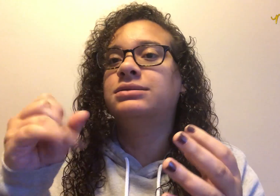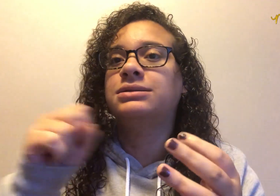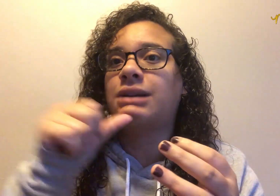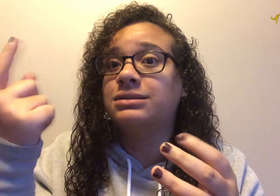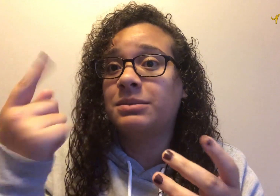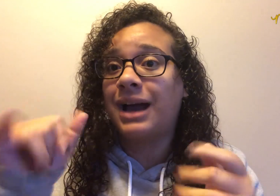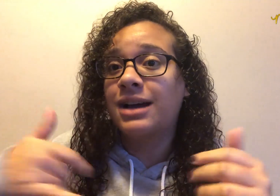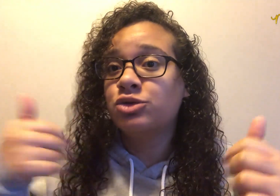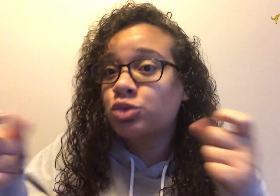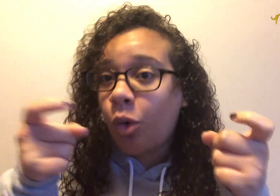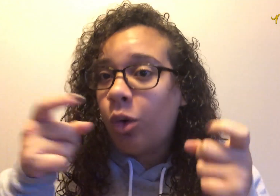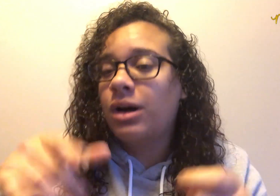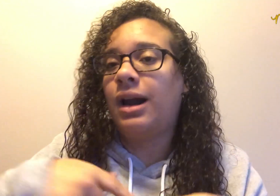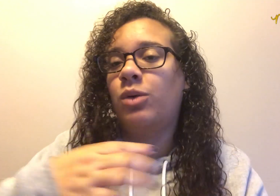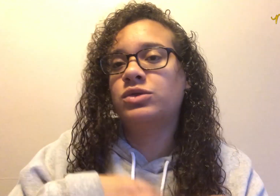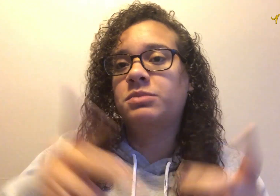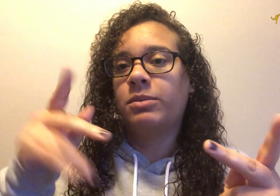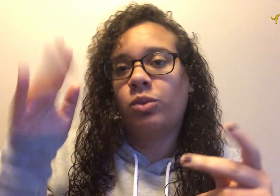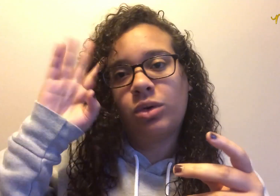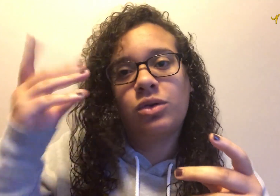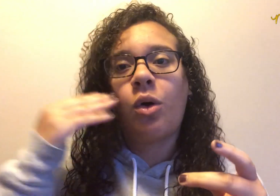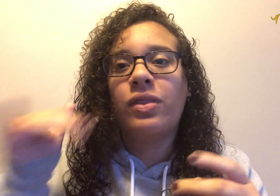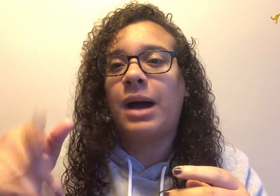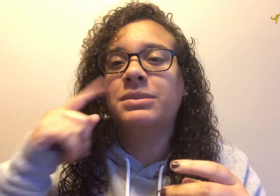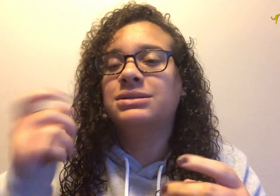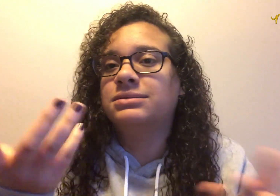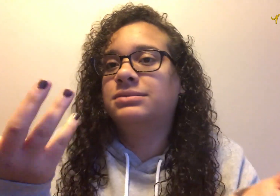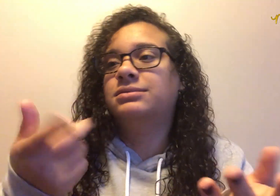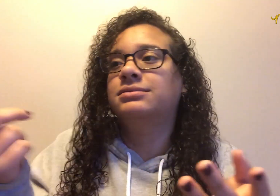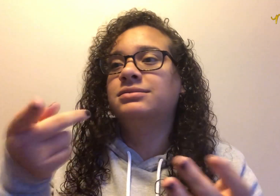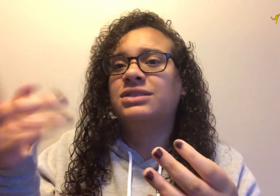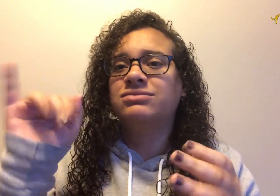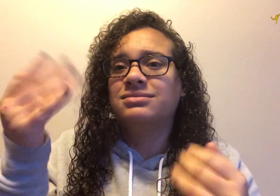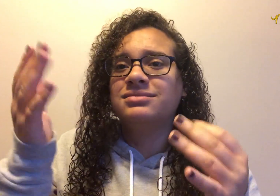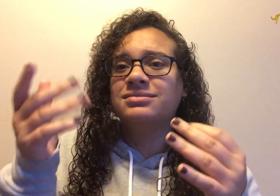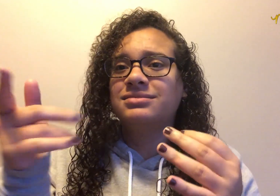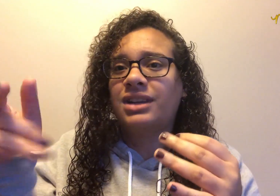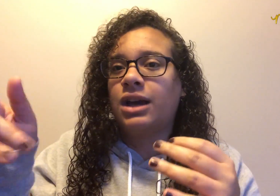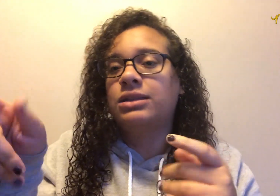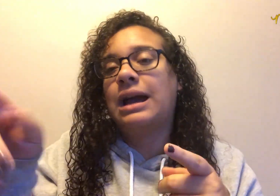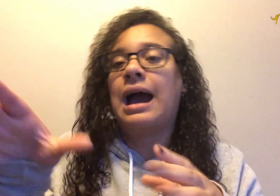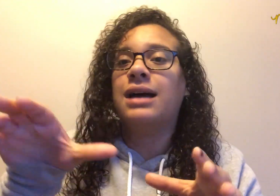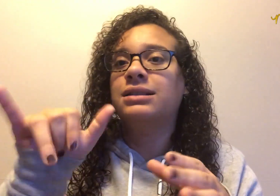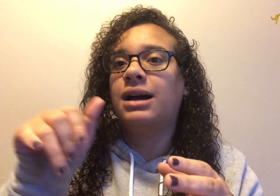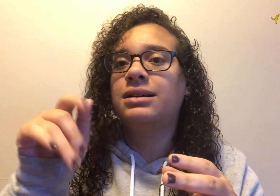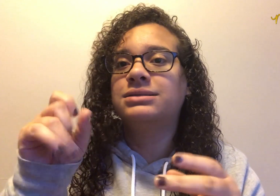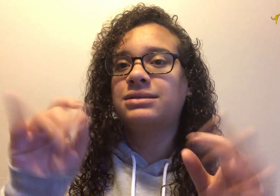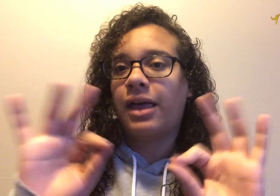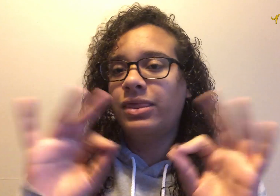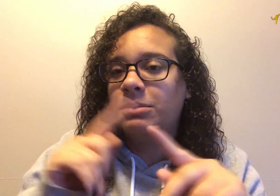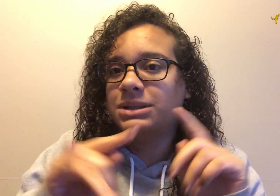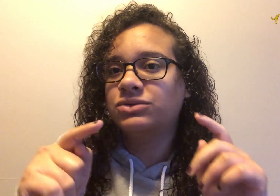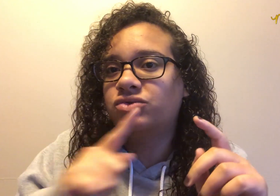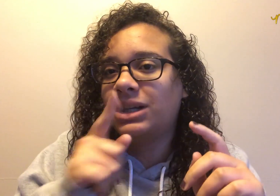it's not something I can control, and I wish people were more aware of that and wouldn't act like it's nothing.